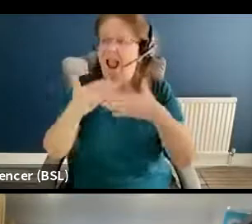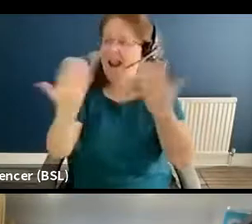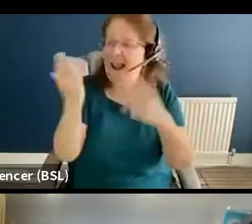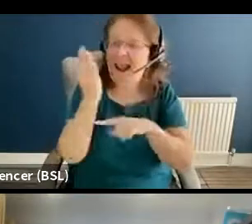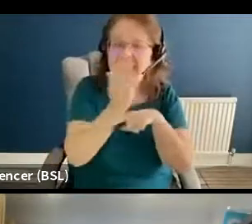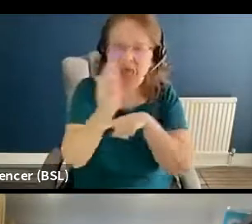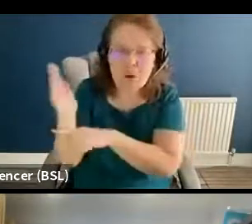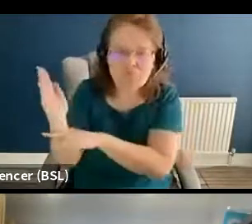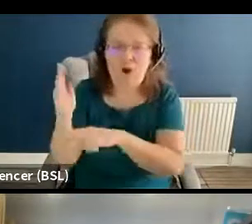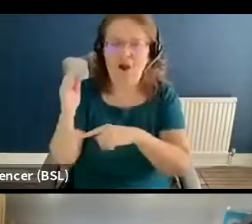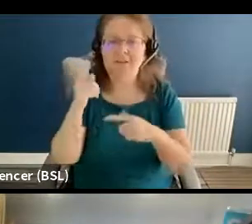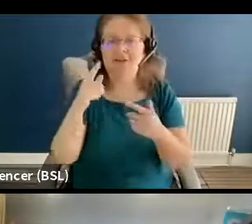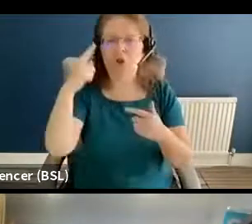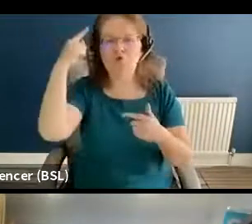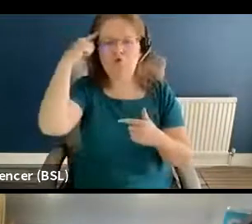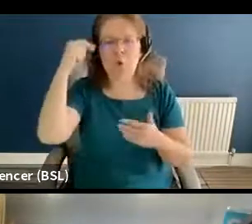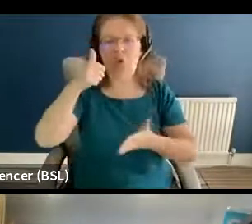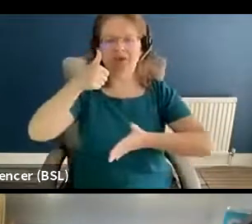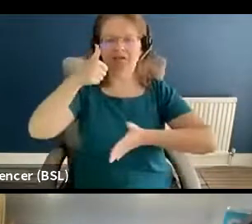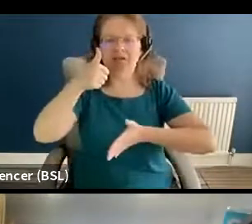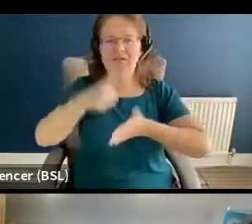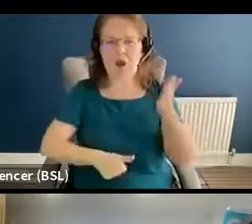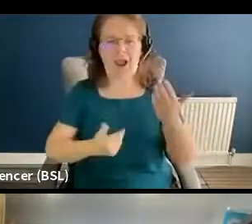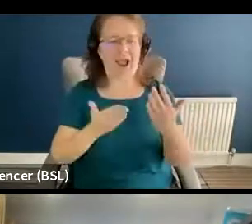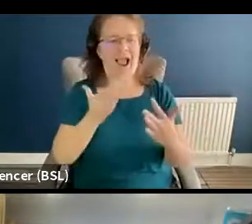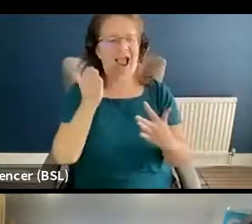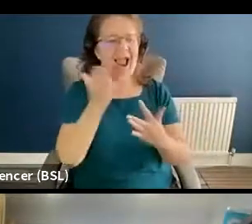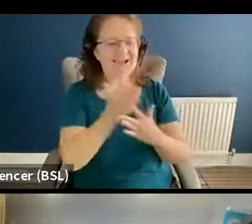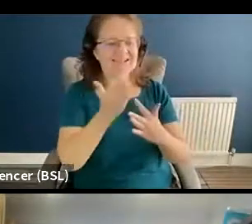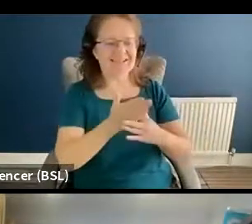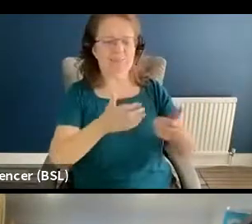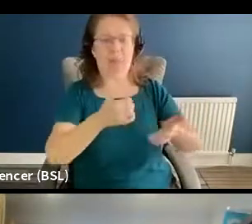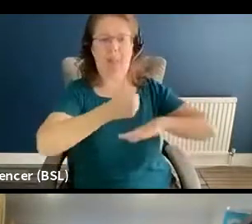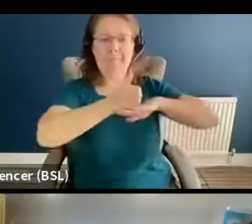starting with, if you know that you're starting with an accessible base that the software that